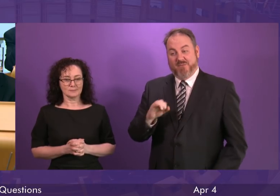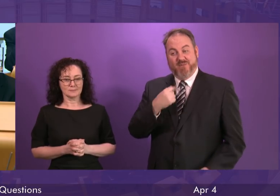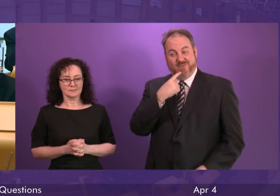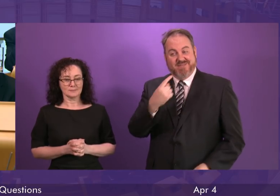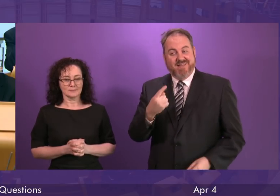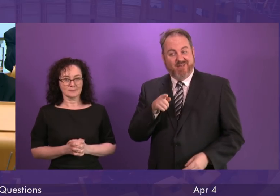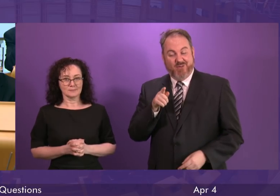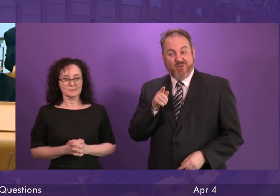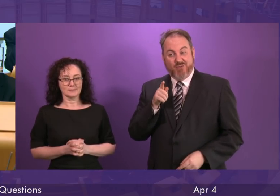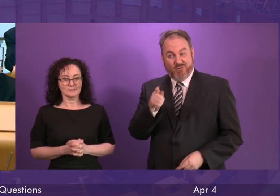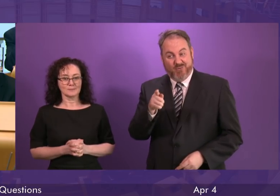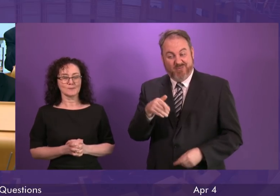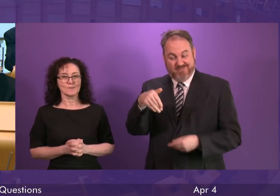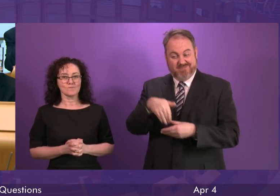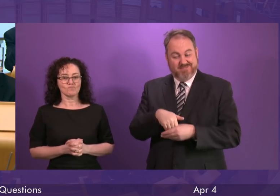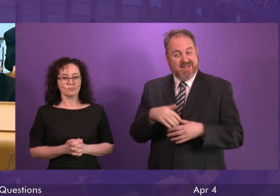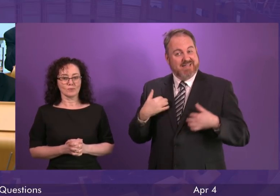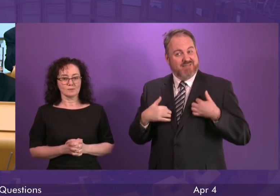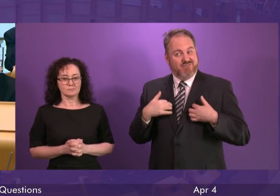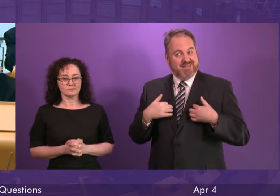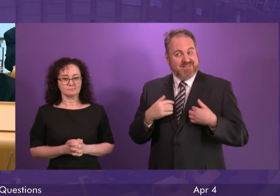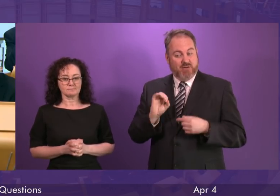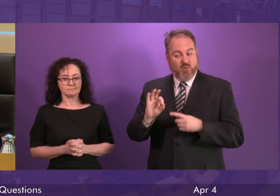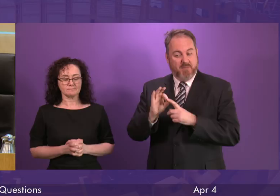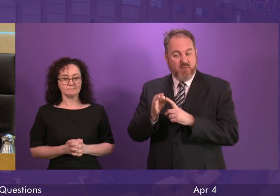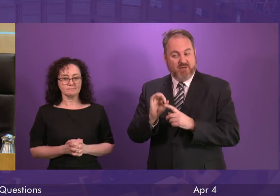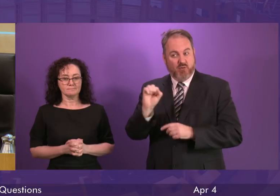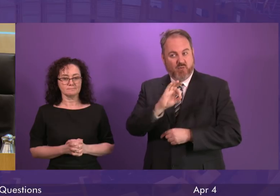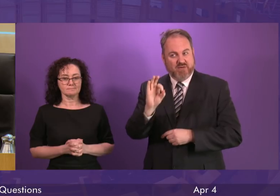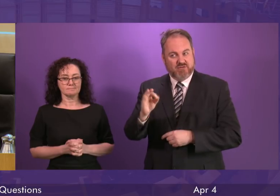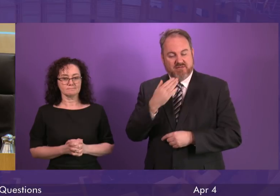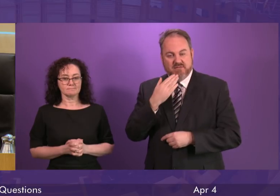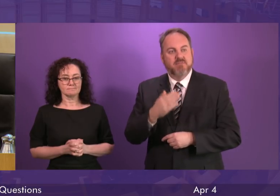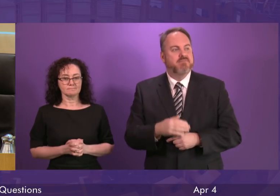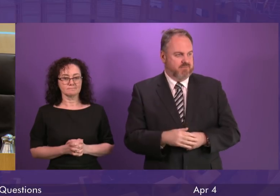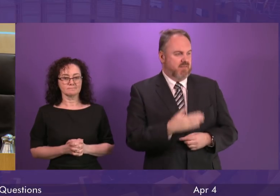record that he has an interest in the matter that he raised? The Presiding Officer: Thank you, Mr Stevenson. That is not a point